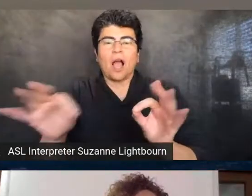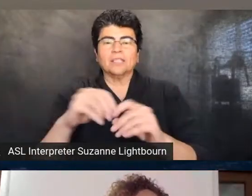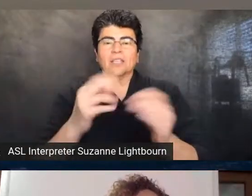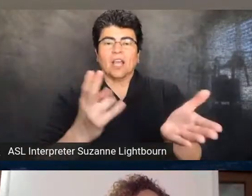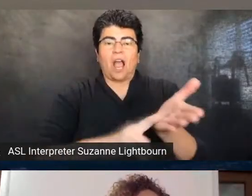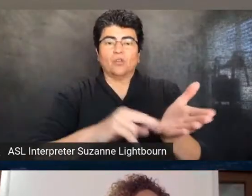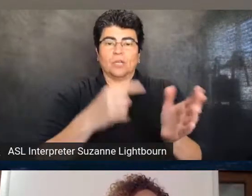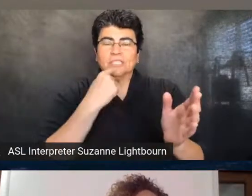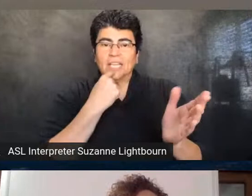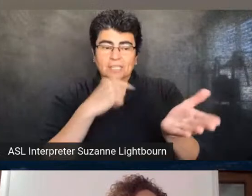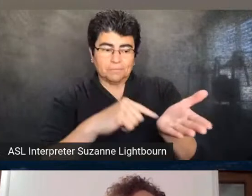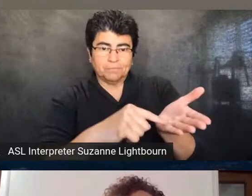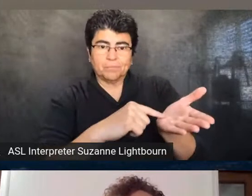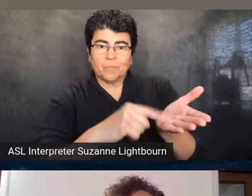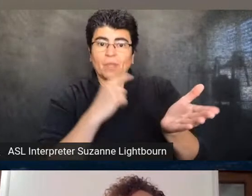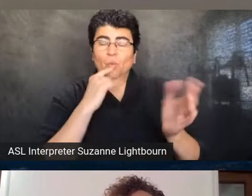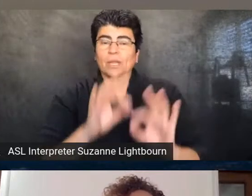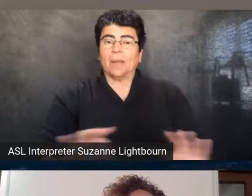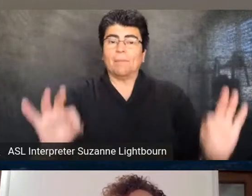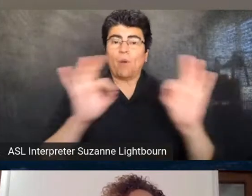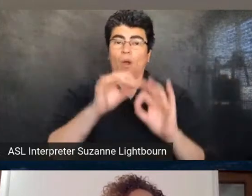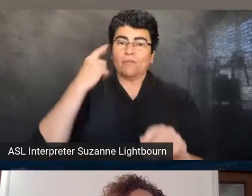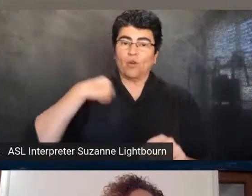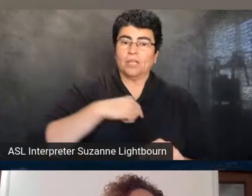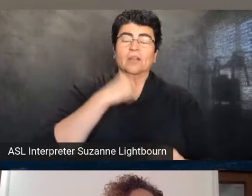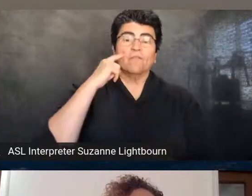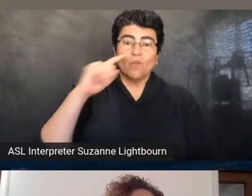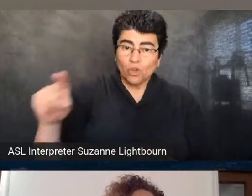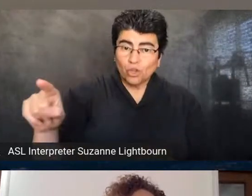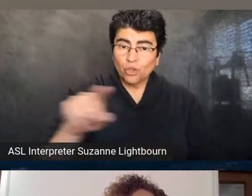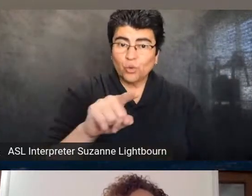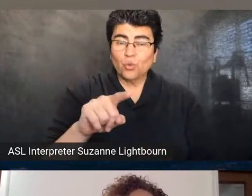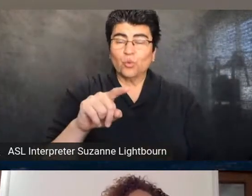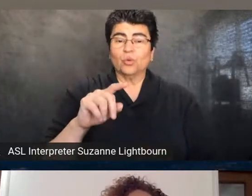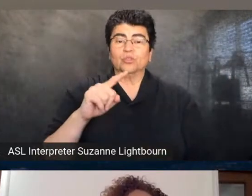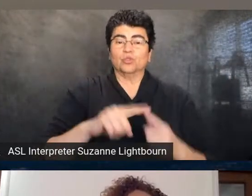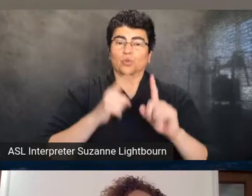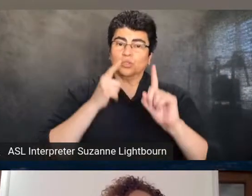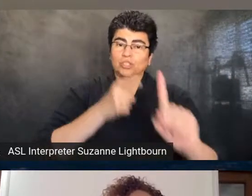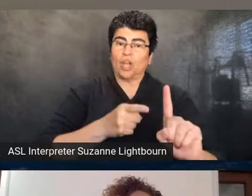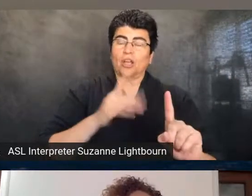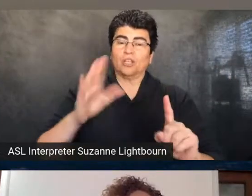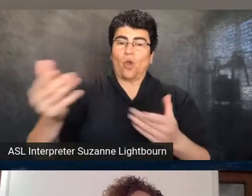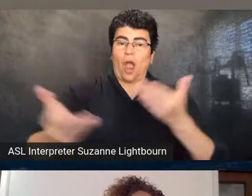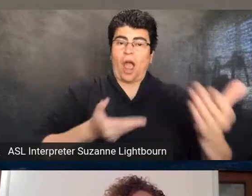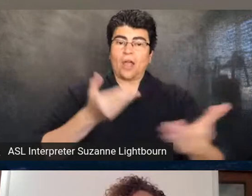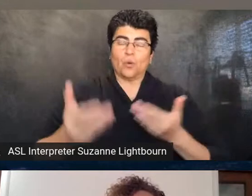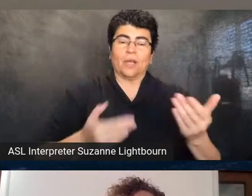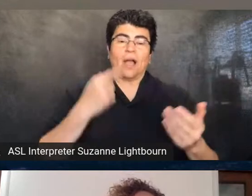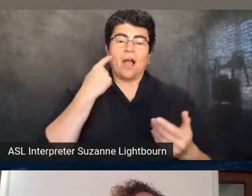that says that it's really important to us for you to target your hiring of cast and crew